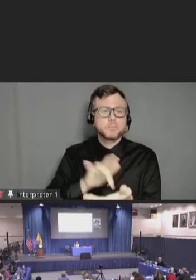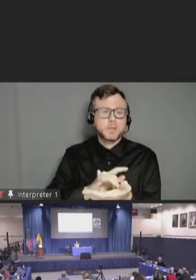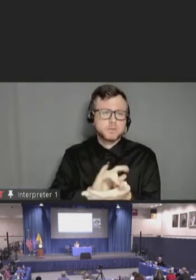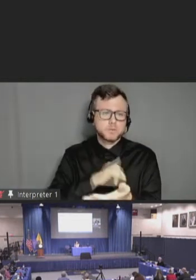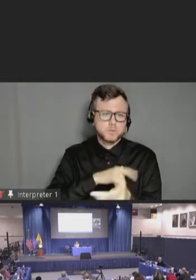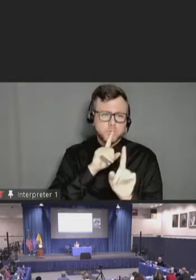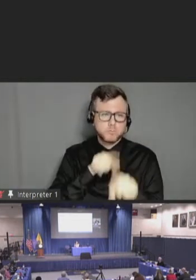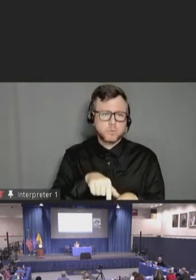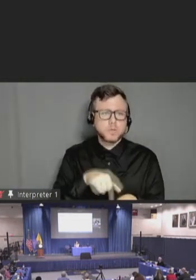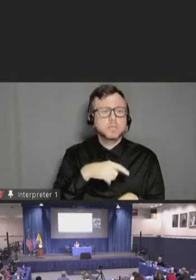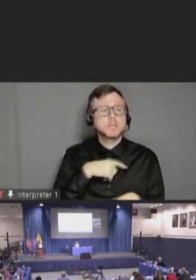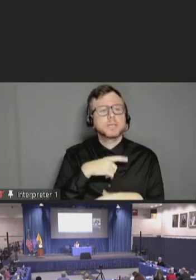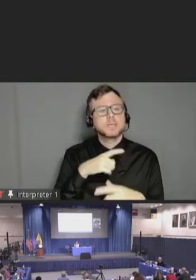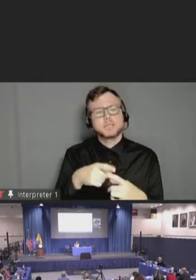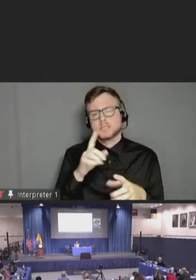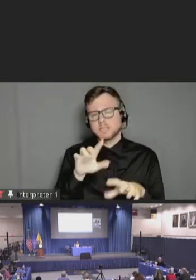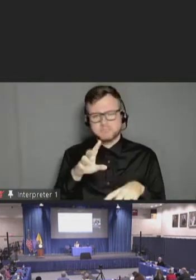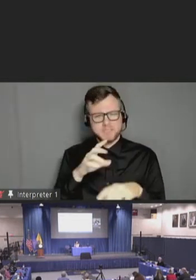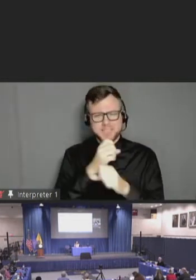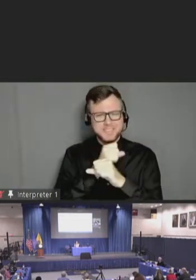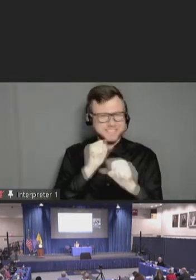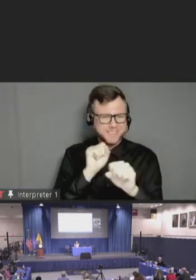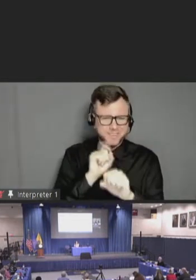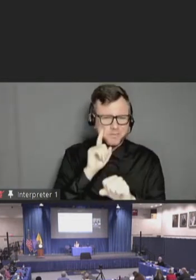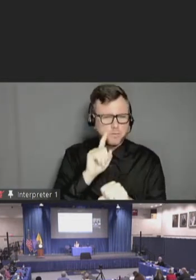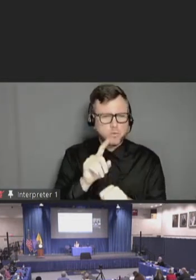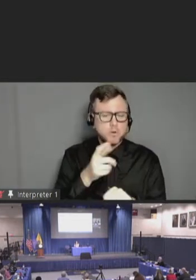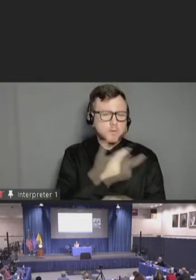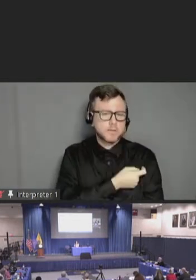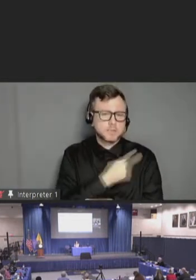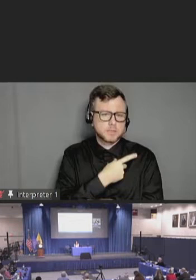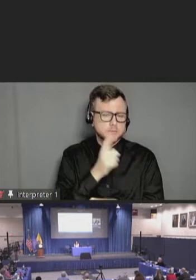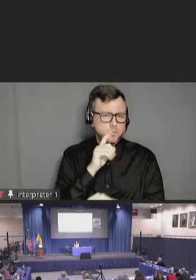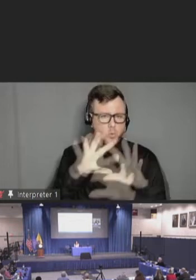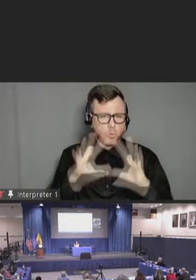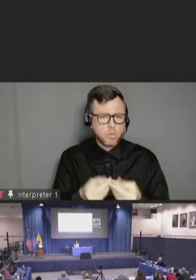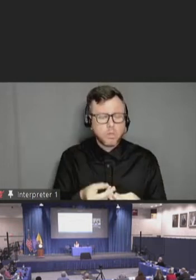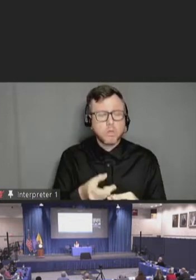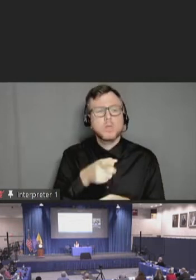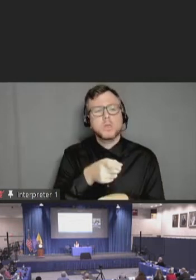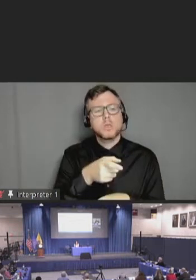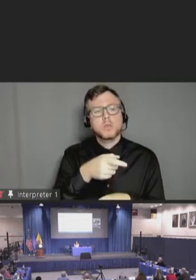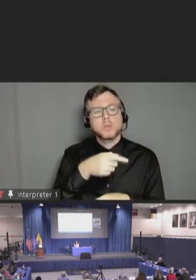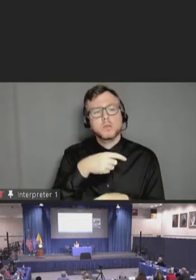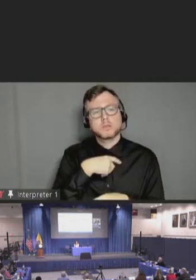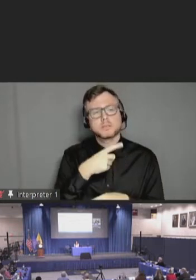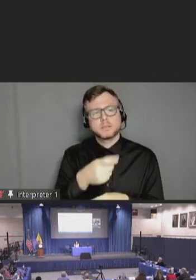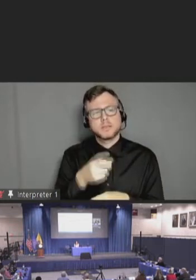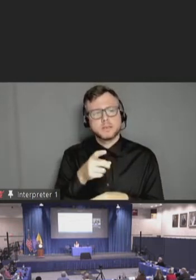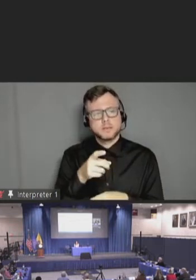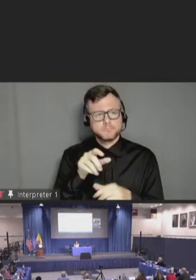of the immunization schedule as a whole. We'll then discuss some safety -- excuse me, some feasibility work that was done within